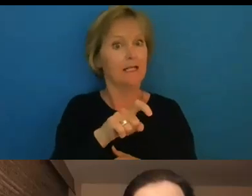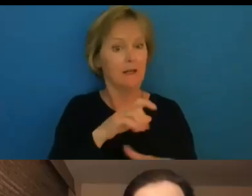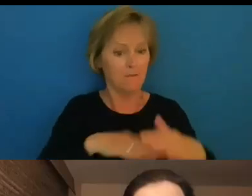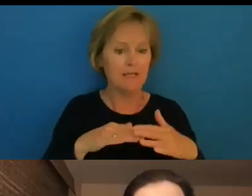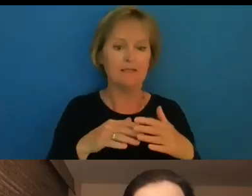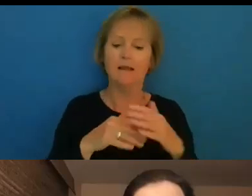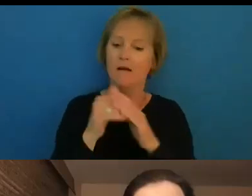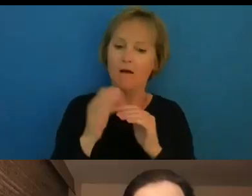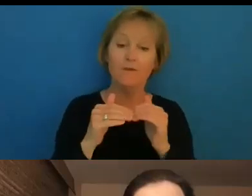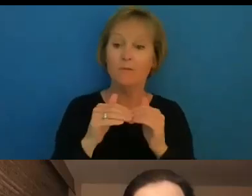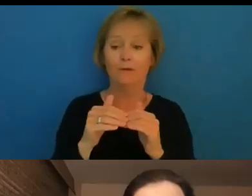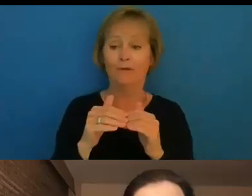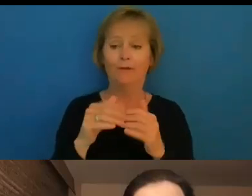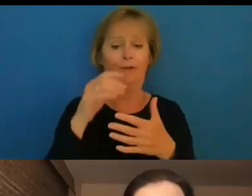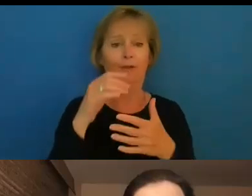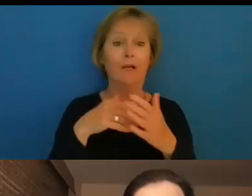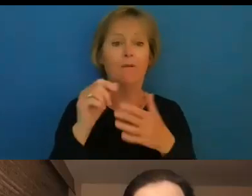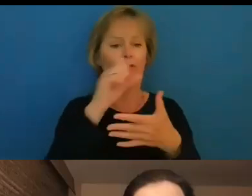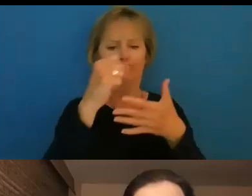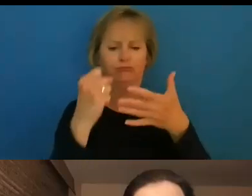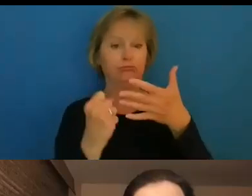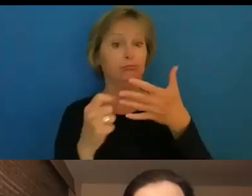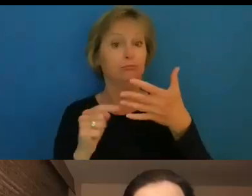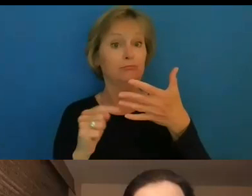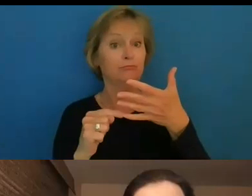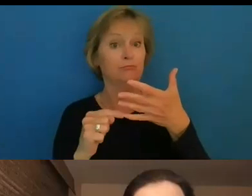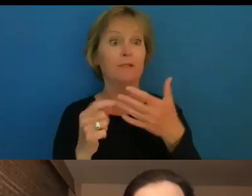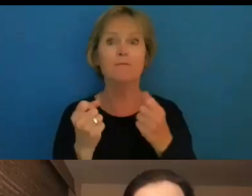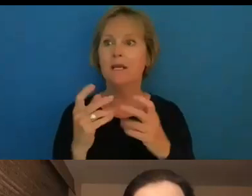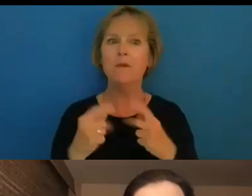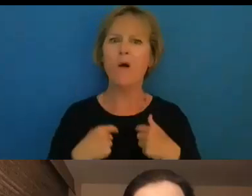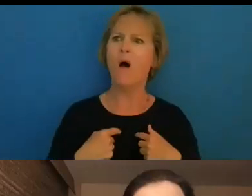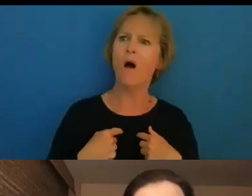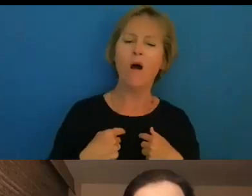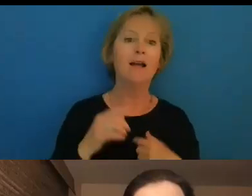Comfort is not really at the top of the list. a lot of people like, like Caroline mentioned, still